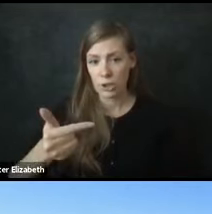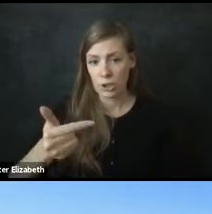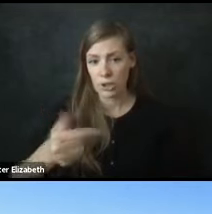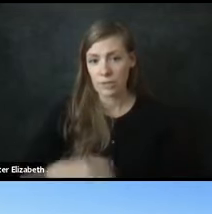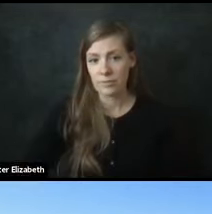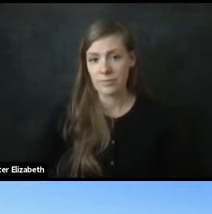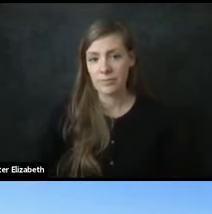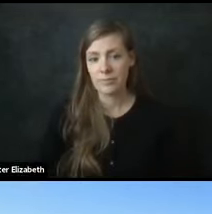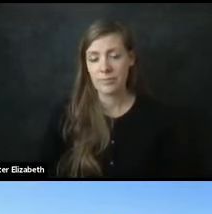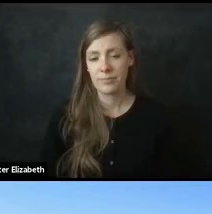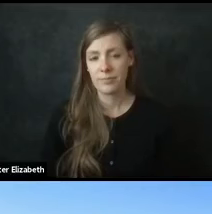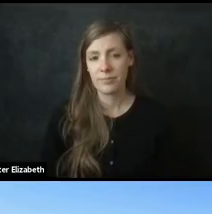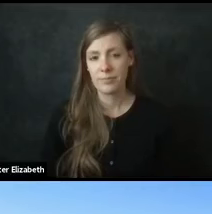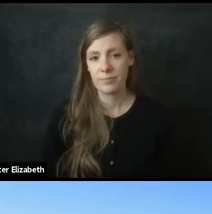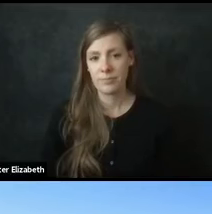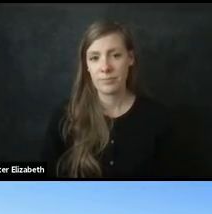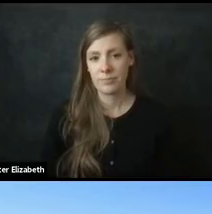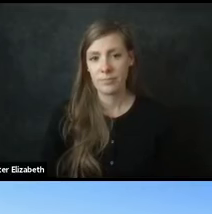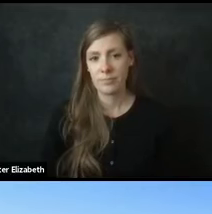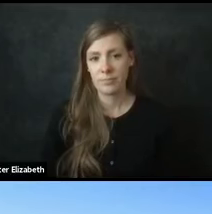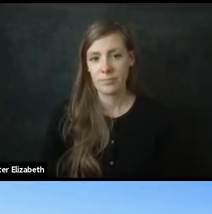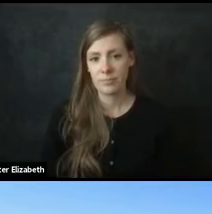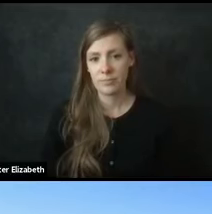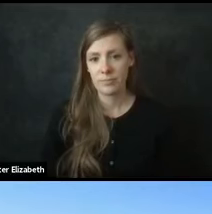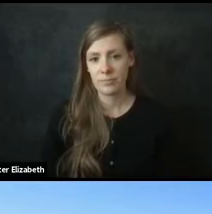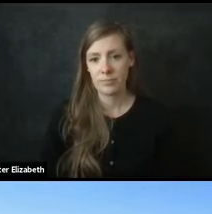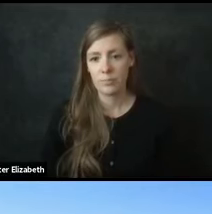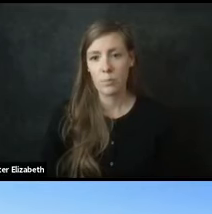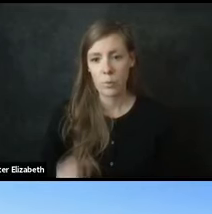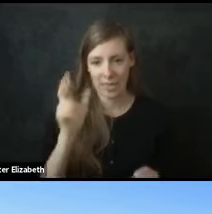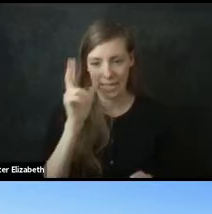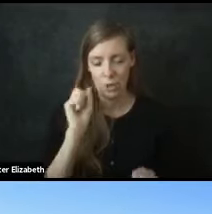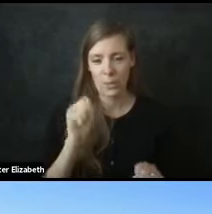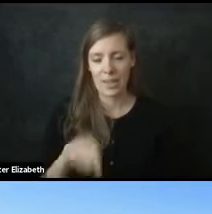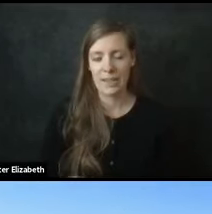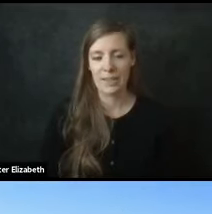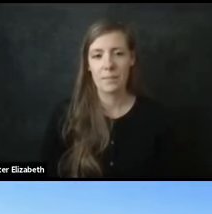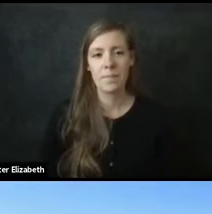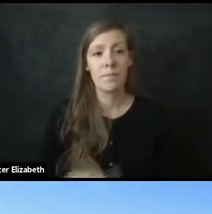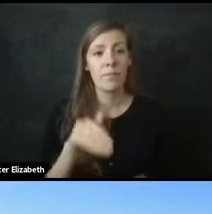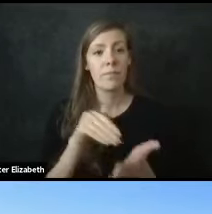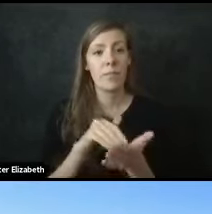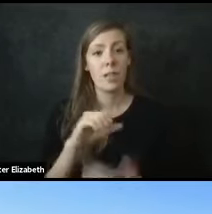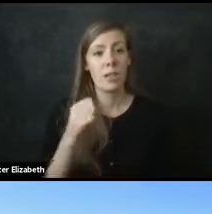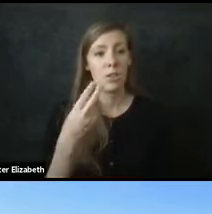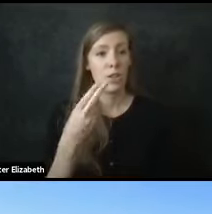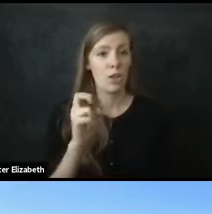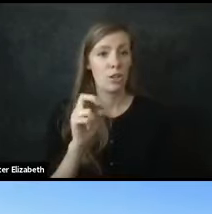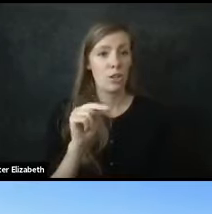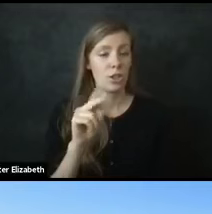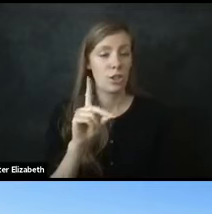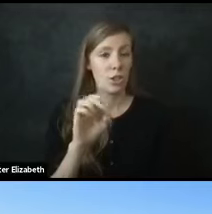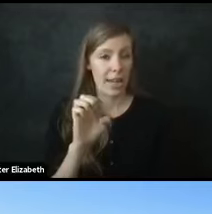Okay. Yes. Thank you. Dr. Shinde. I wanted to take you back to